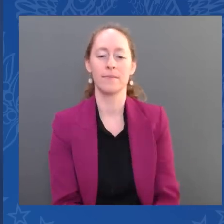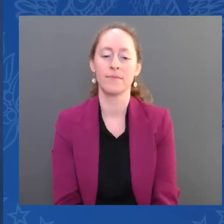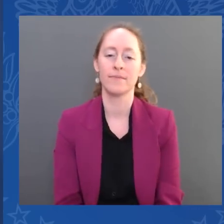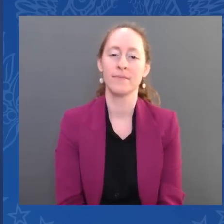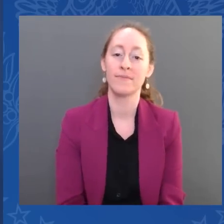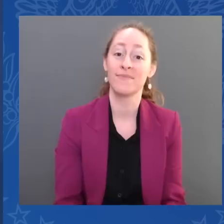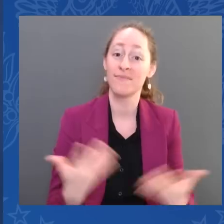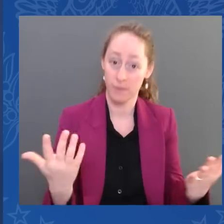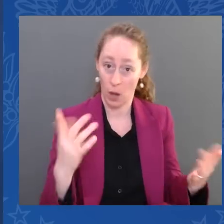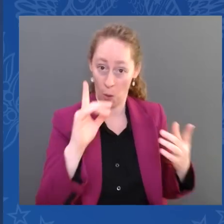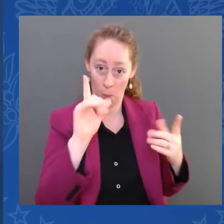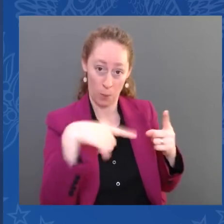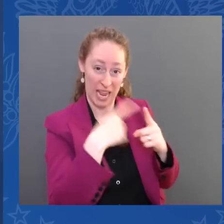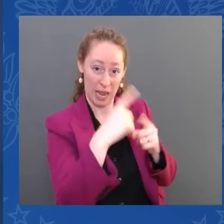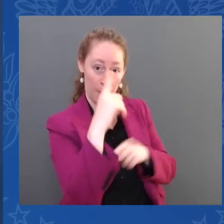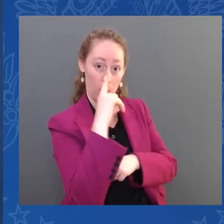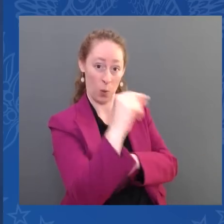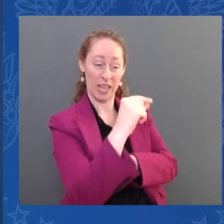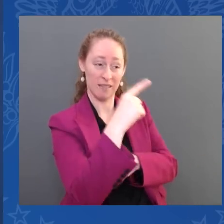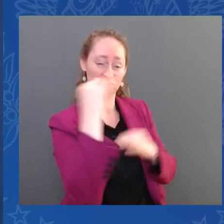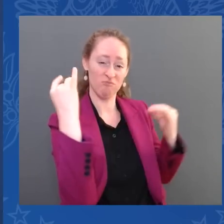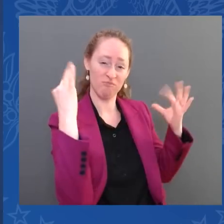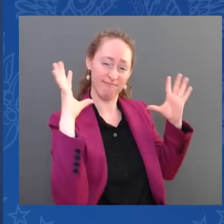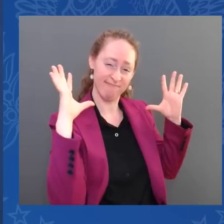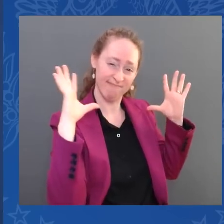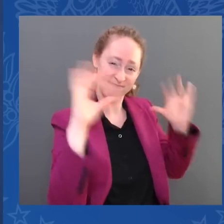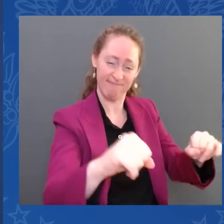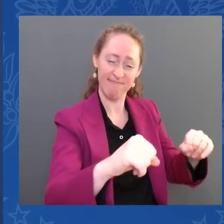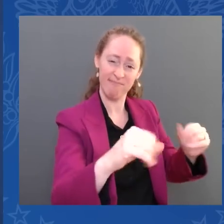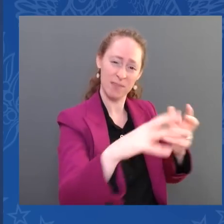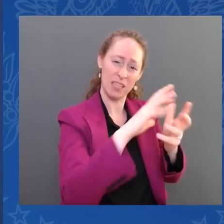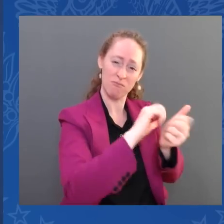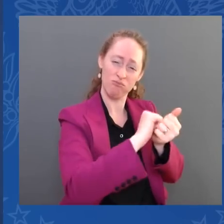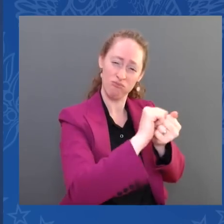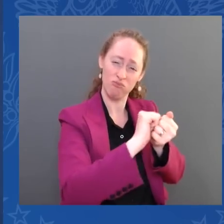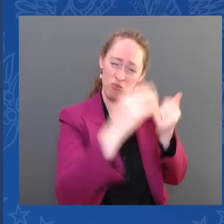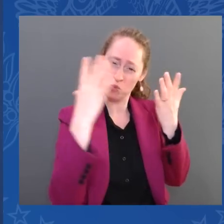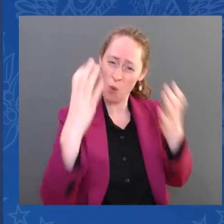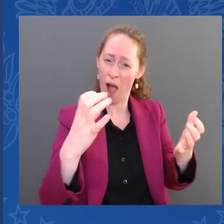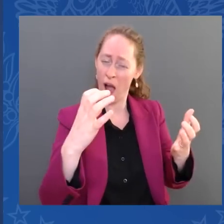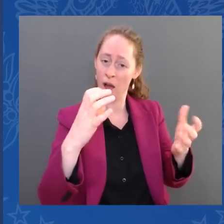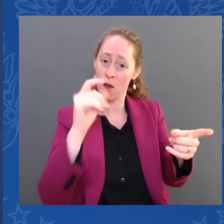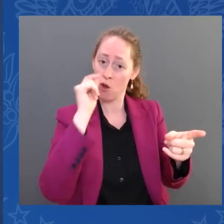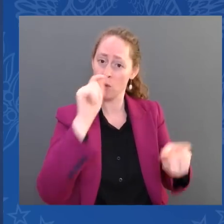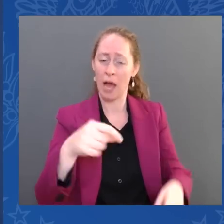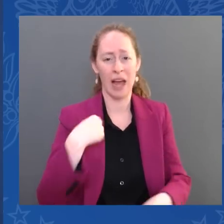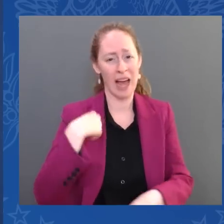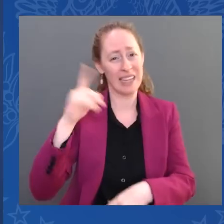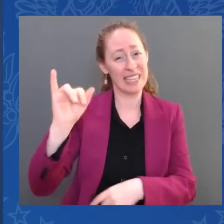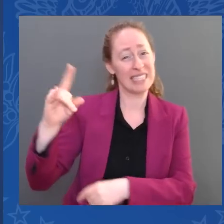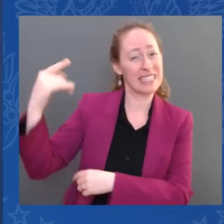But as your President, I remain committed to doing everything in my power to blunt the impact on American families,